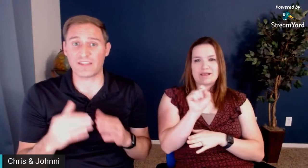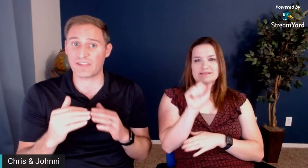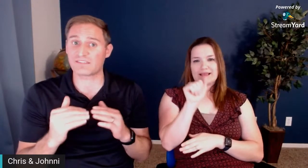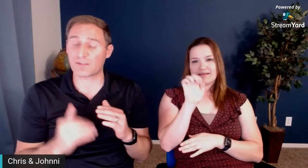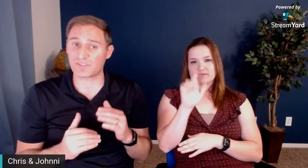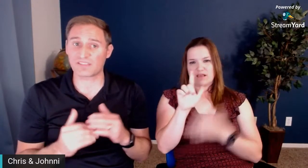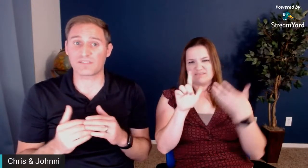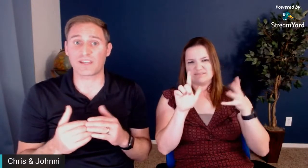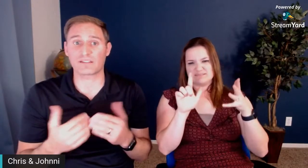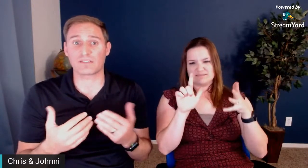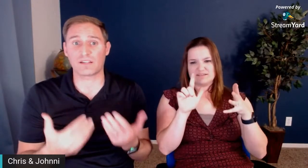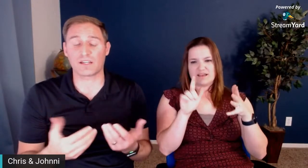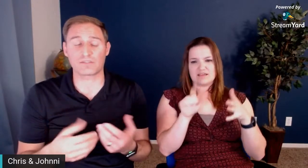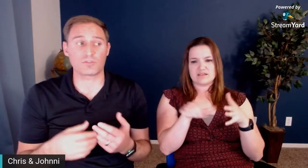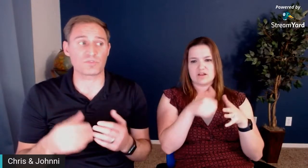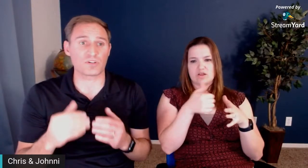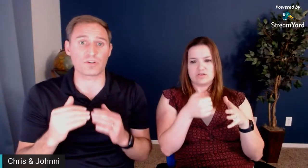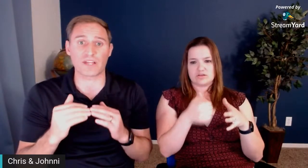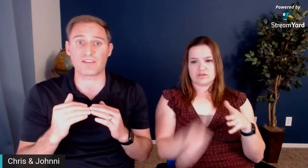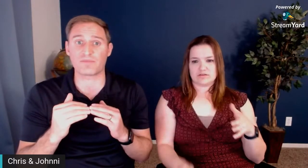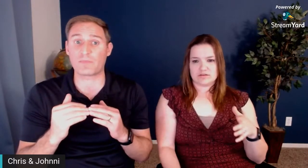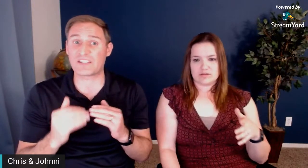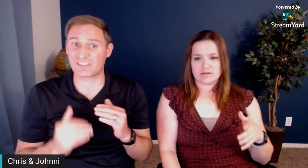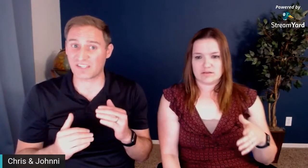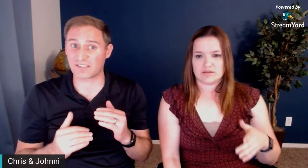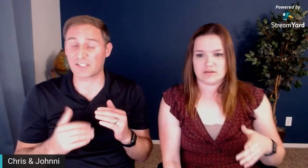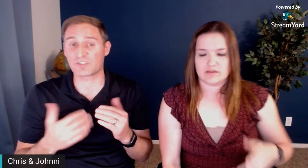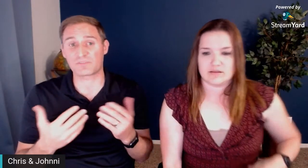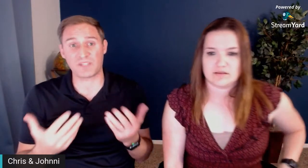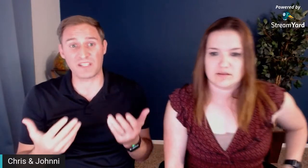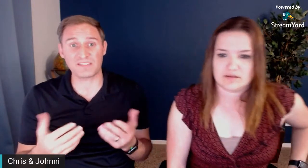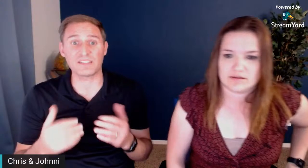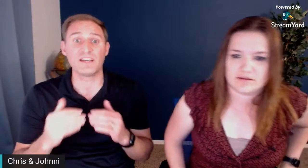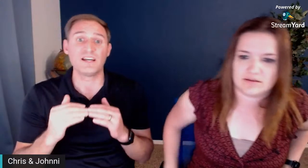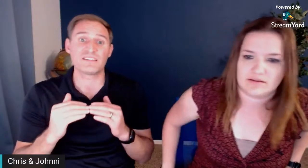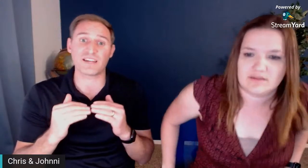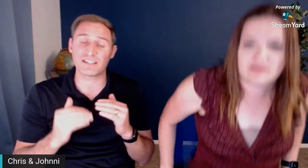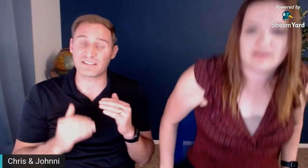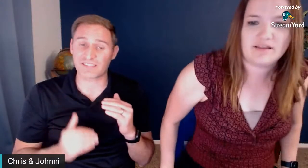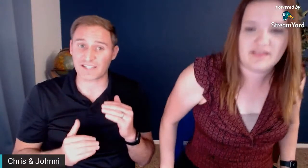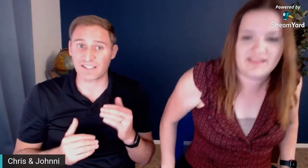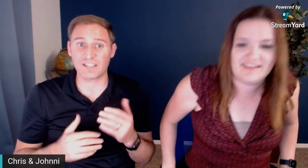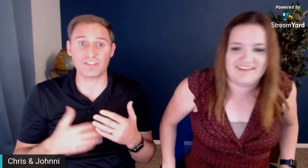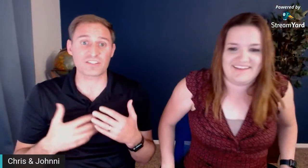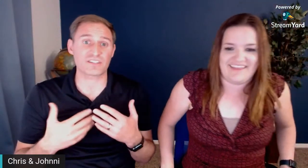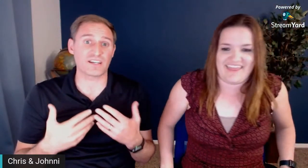and then subsets of that group so you'll have pidgin sign language pse signed exact english